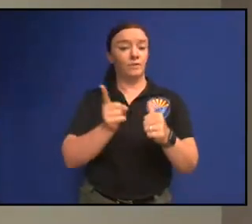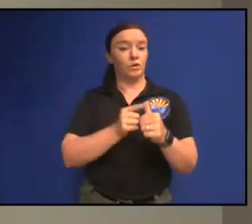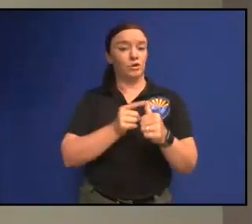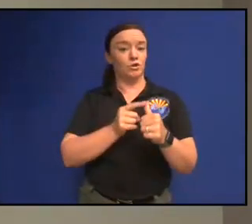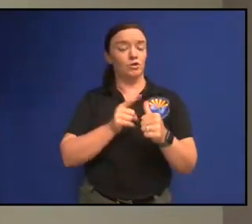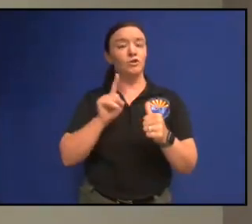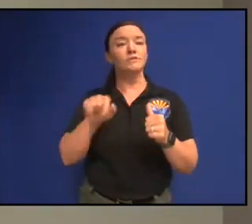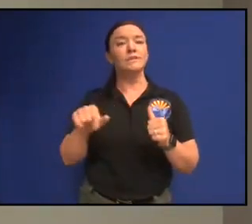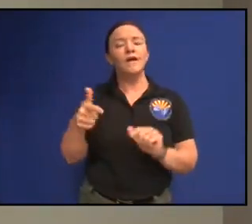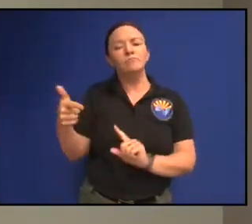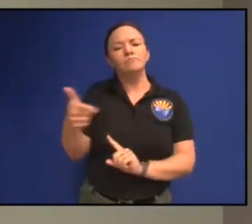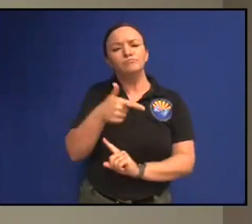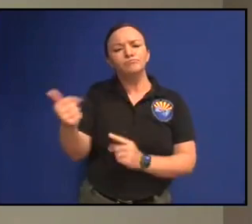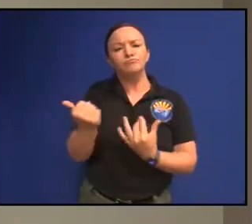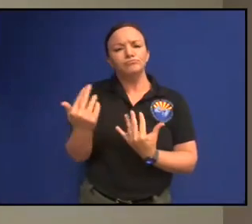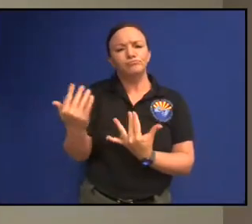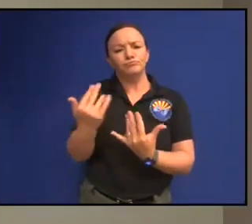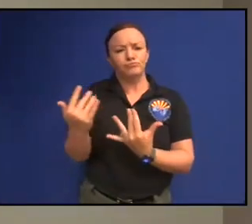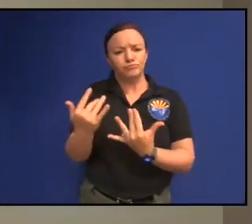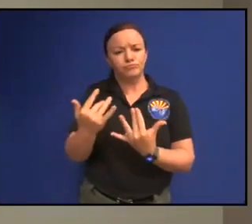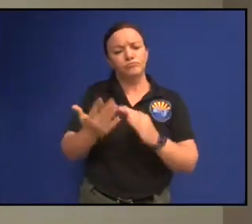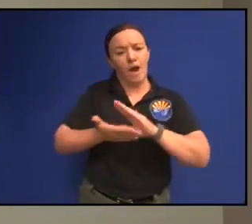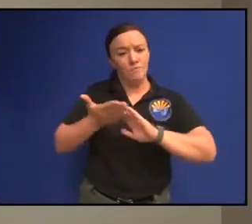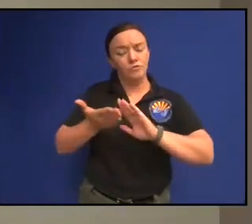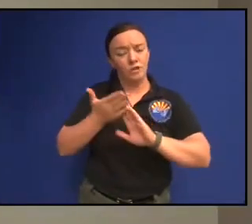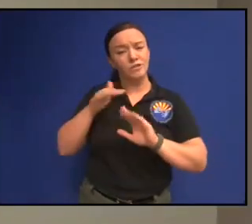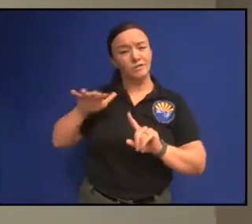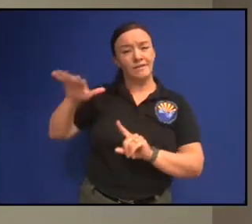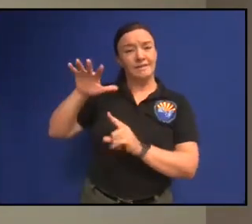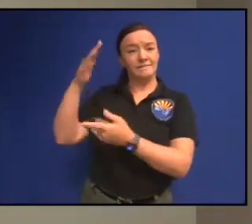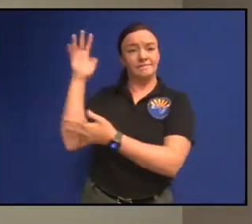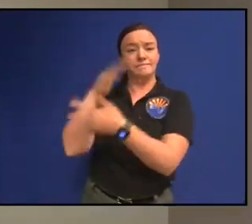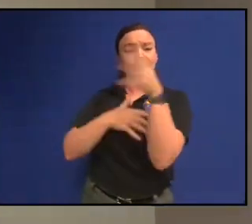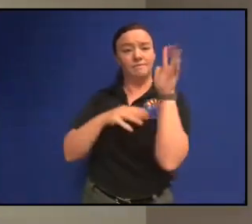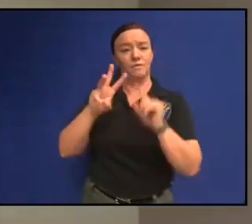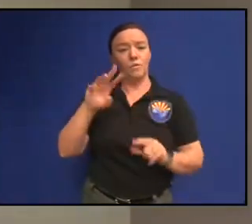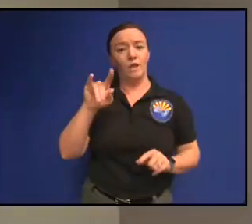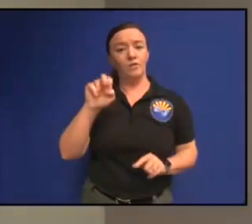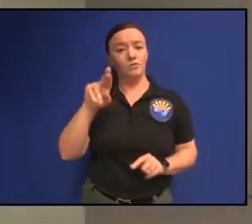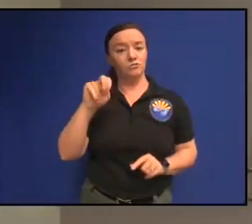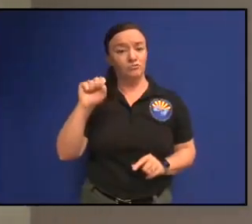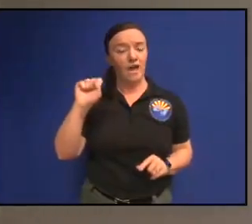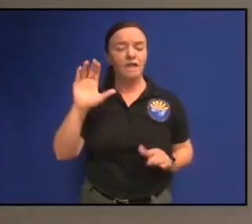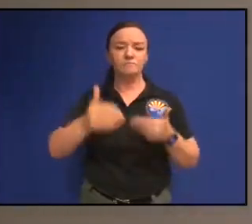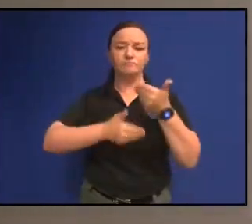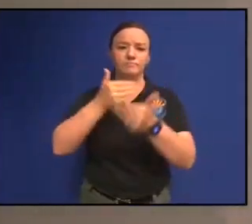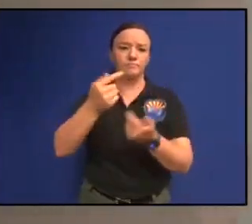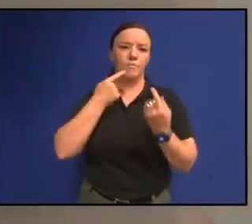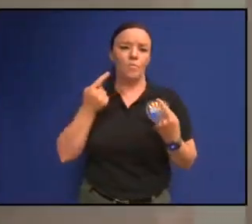WELL. THEY HAVE REACHED A LOT OF THEIR OBJECTIVES. YOU SEE A LITTLE RED COMING UP ON TO THE MAP.